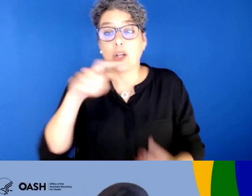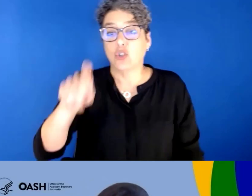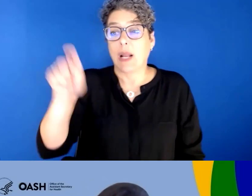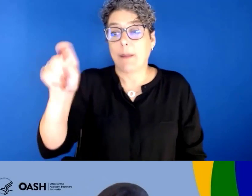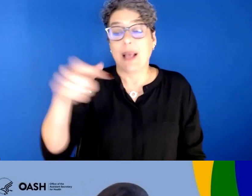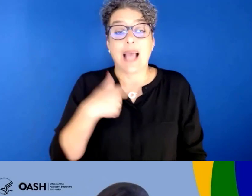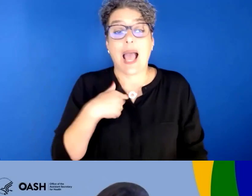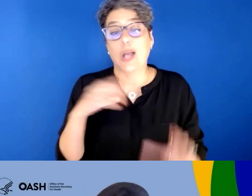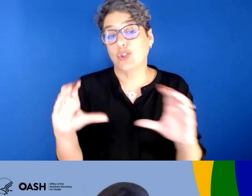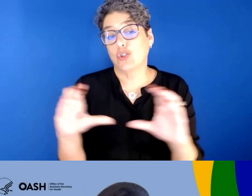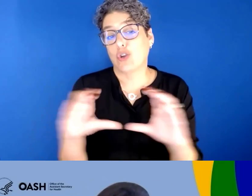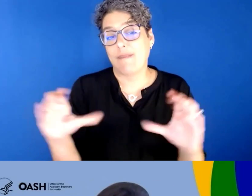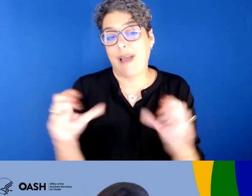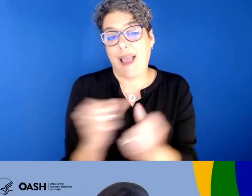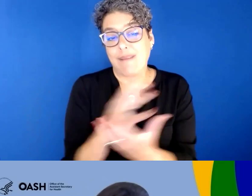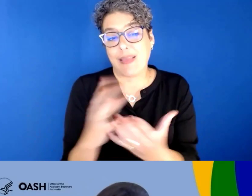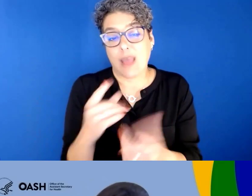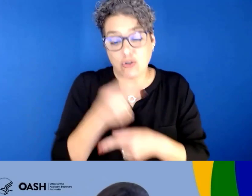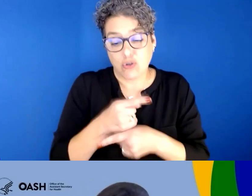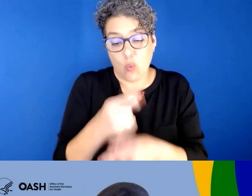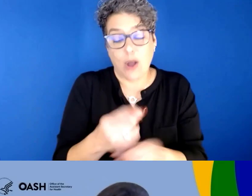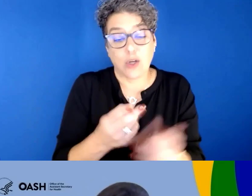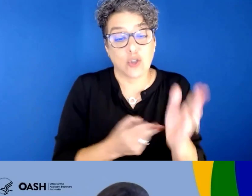that everything is correct and true in this application